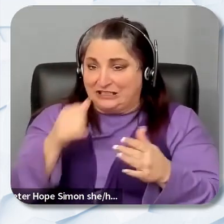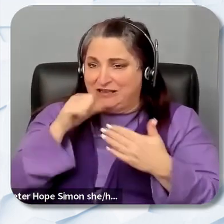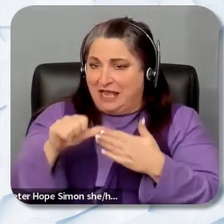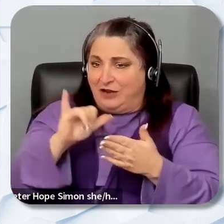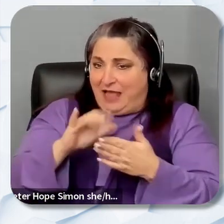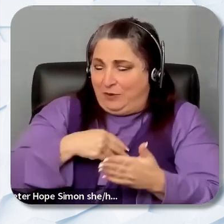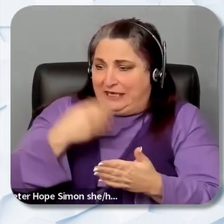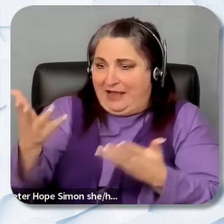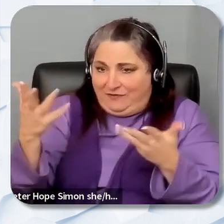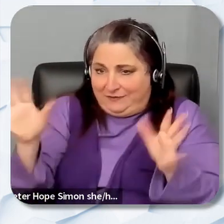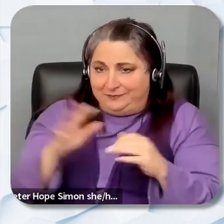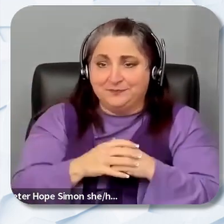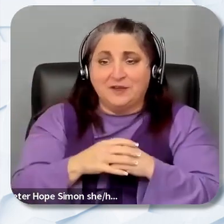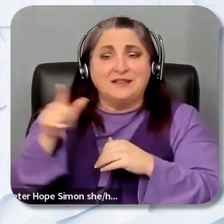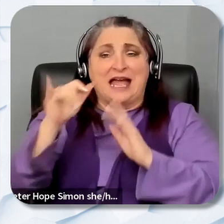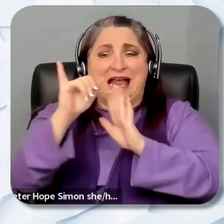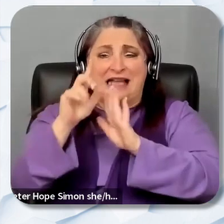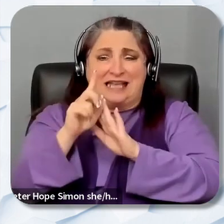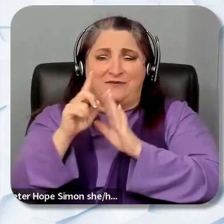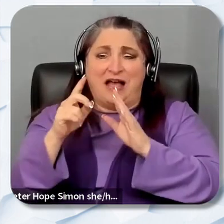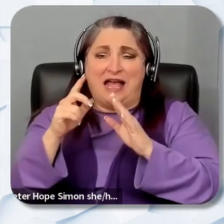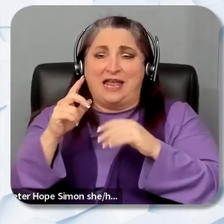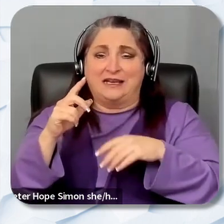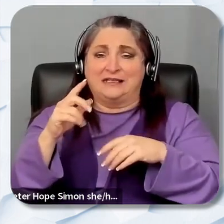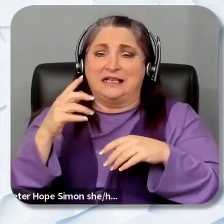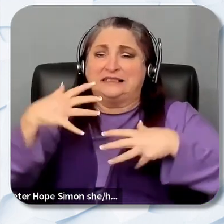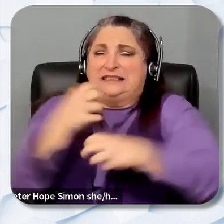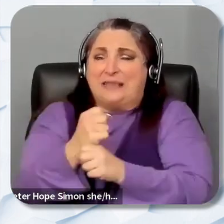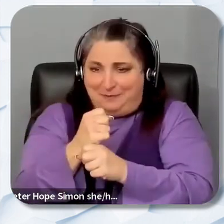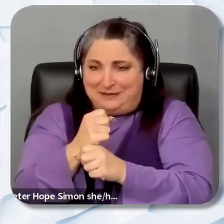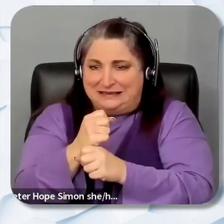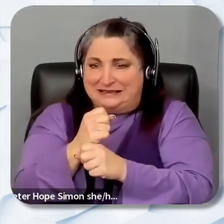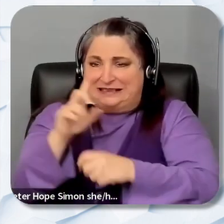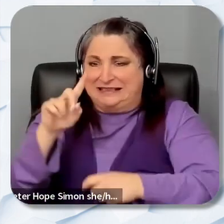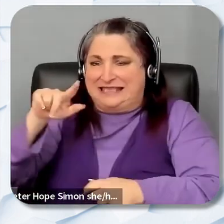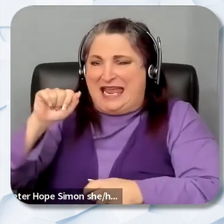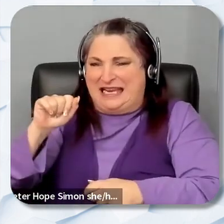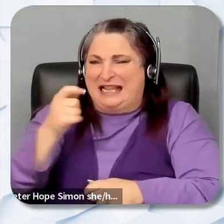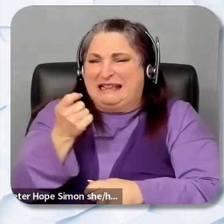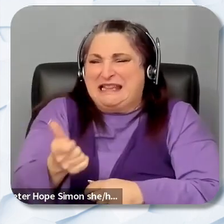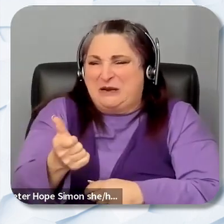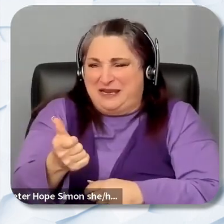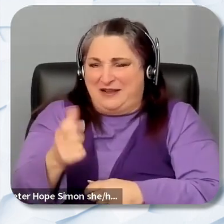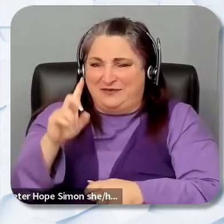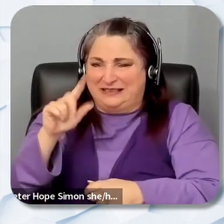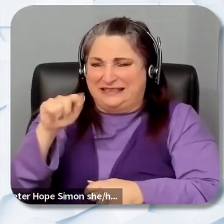you, it identified a sum data, a small amount of data. And we're going to work with you